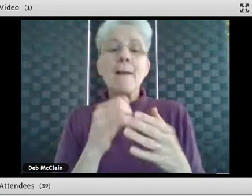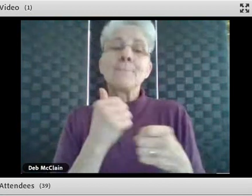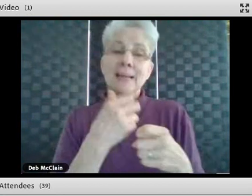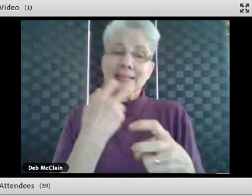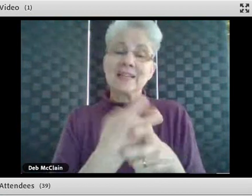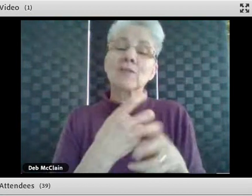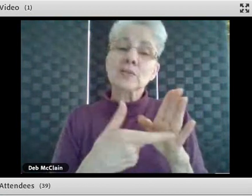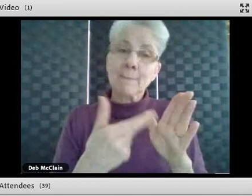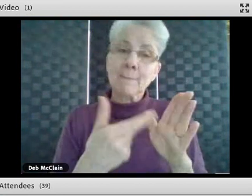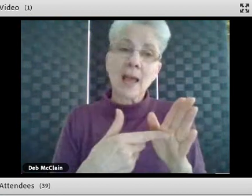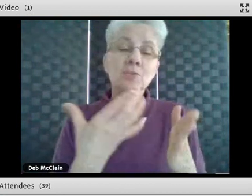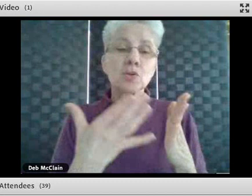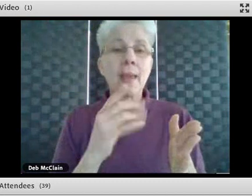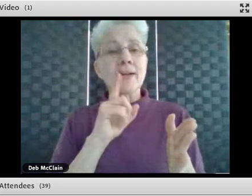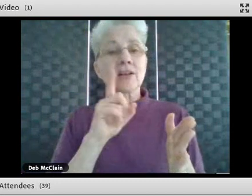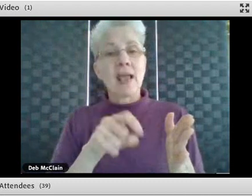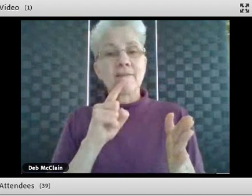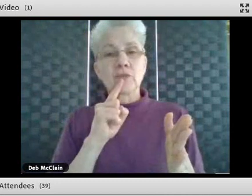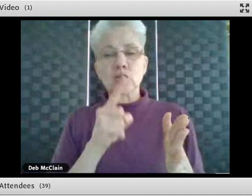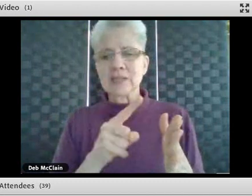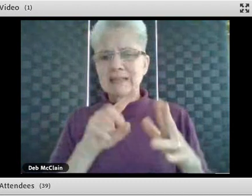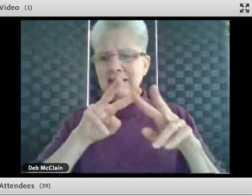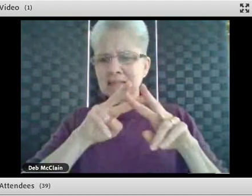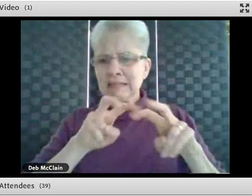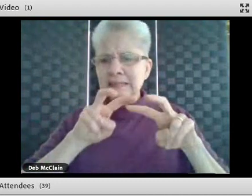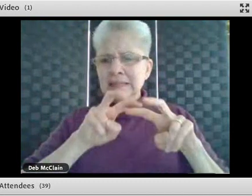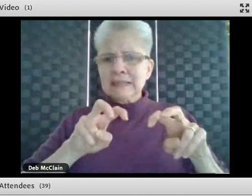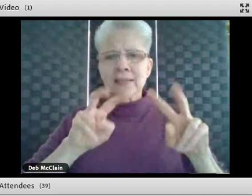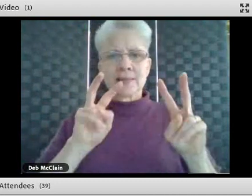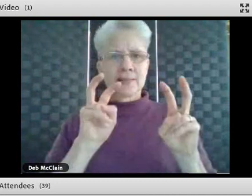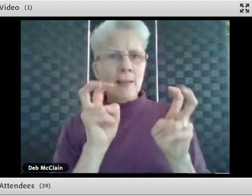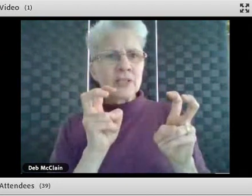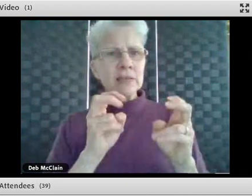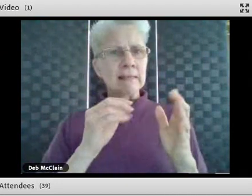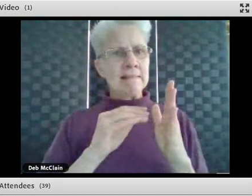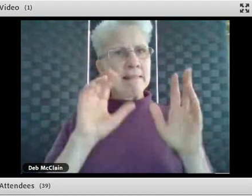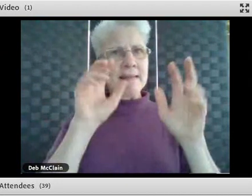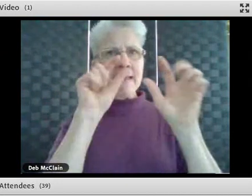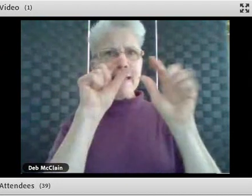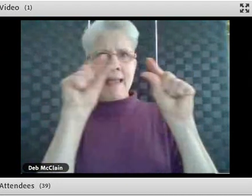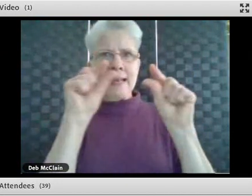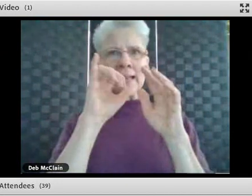Sometimes you may actually have to just kind of search for a subject heading in your catalog or in WorldCat